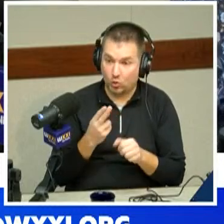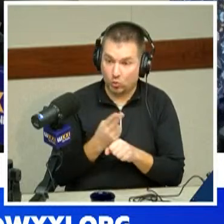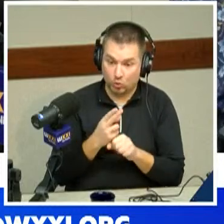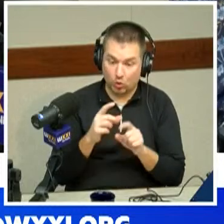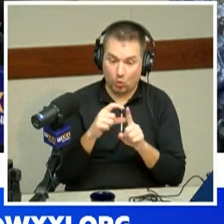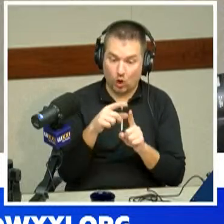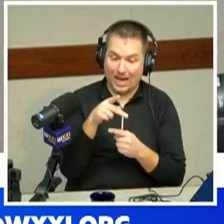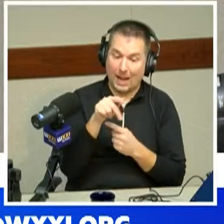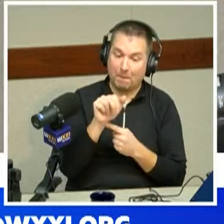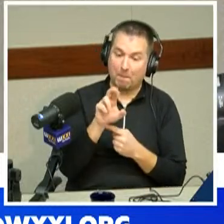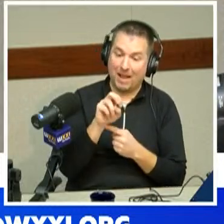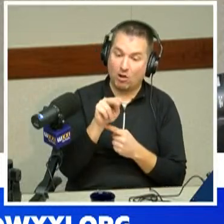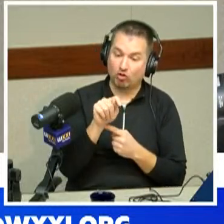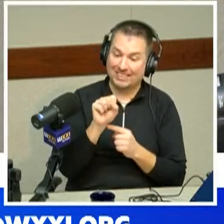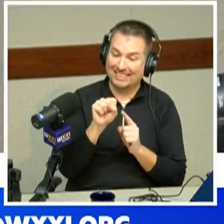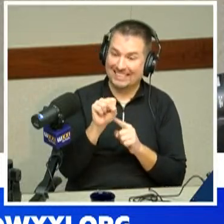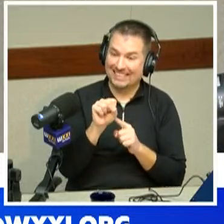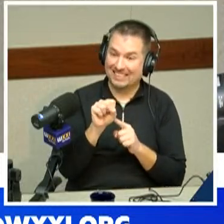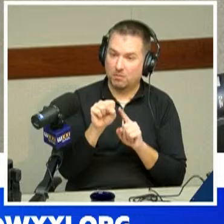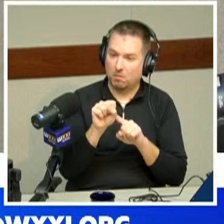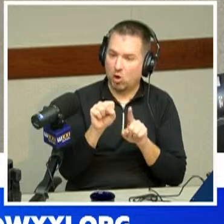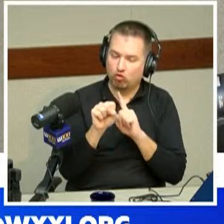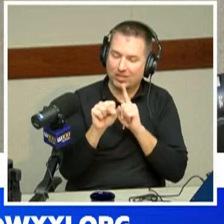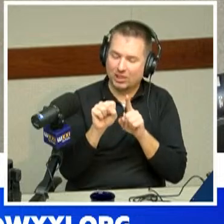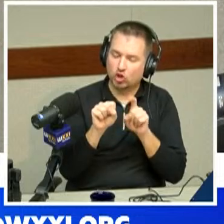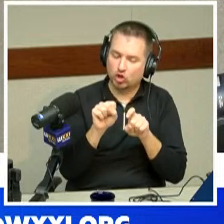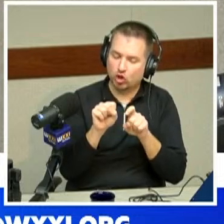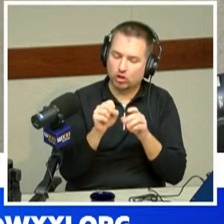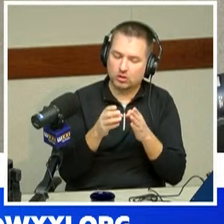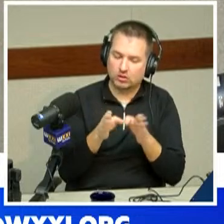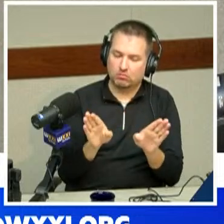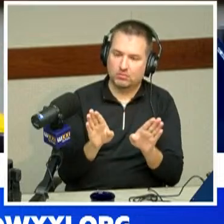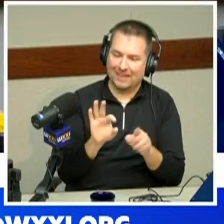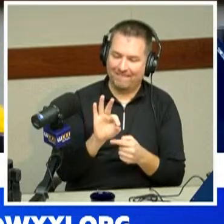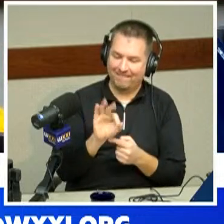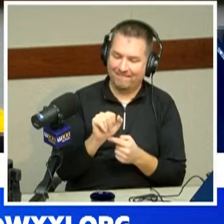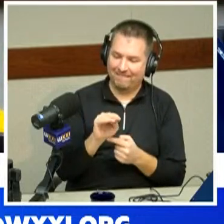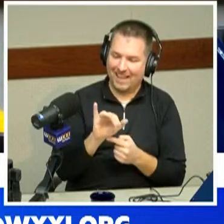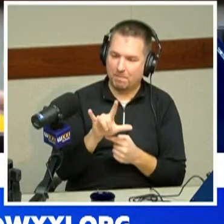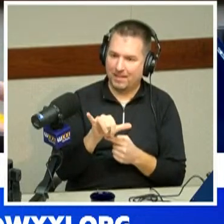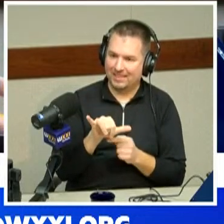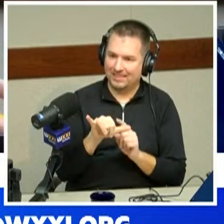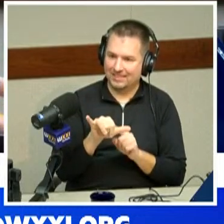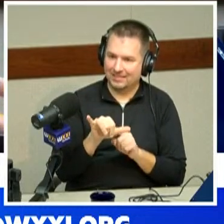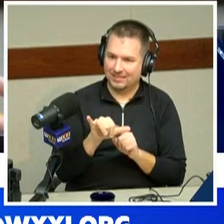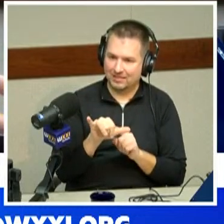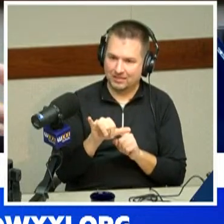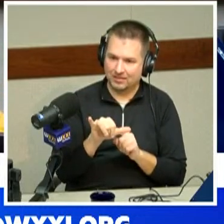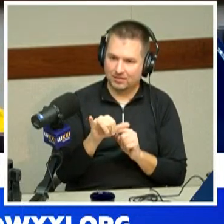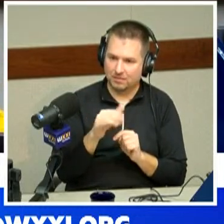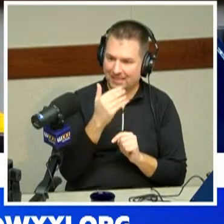I think but I think that we do have to start kind of using that term family more because um family